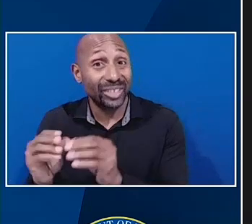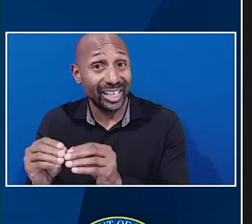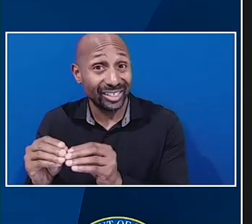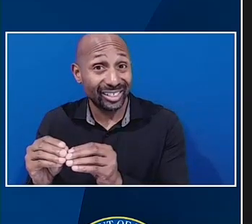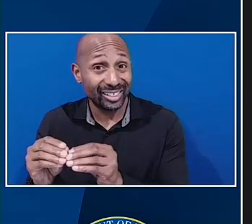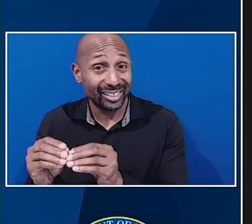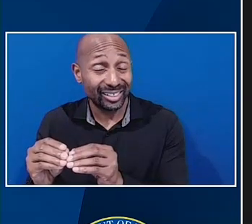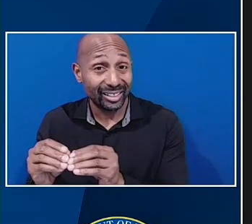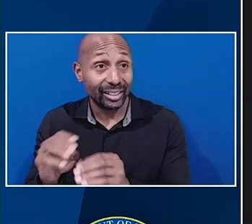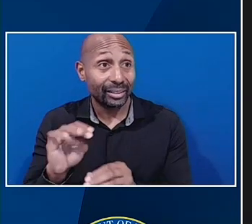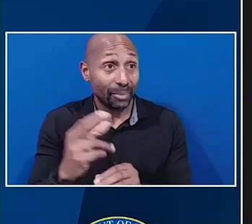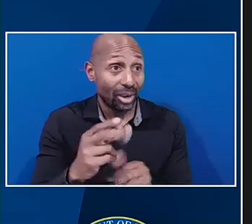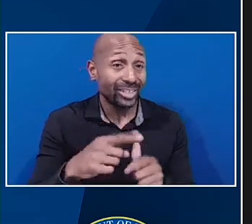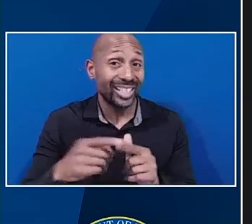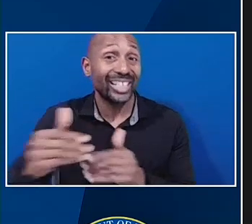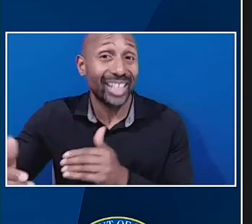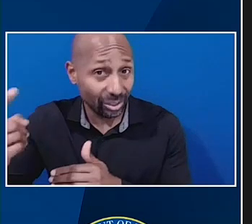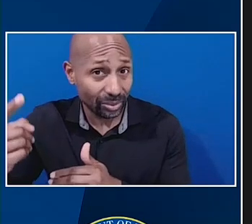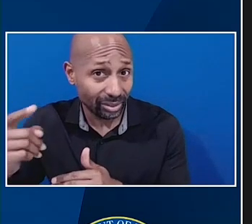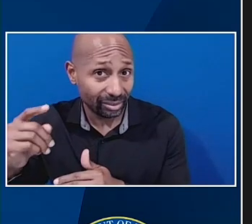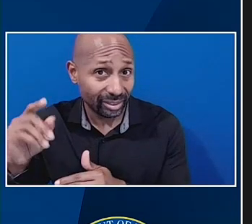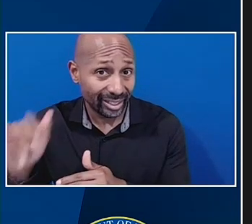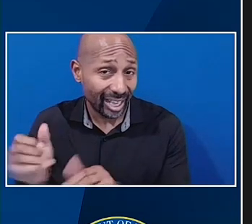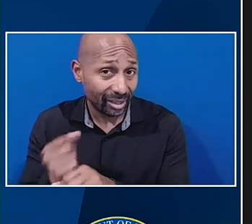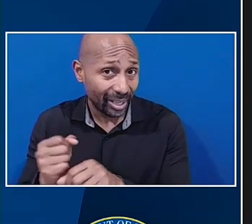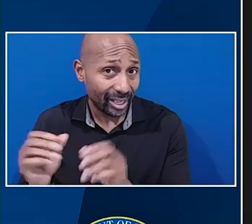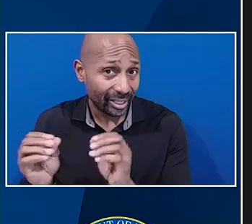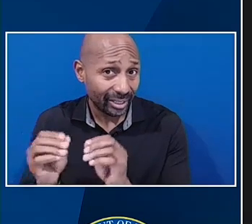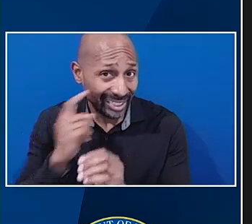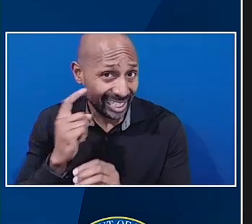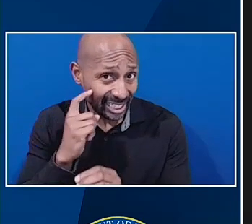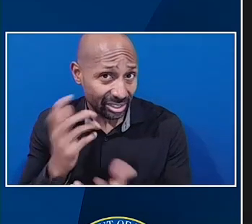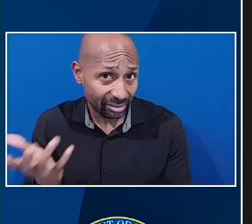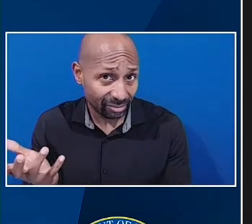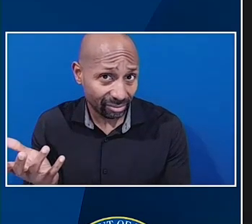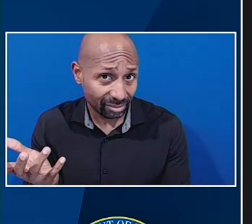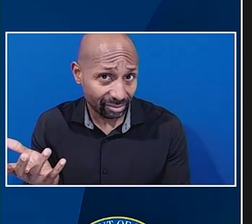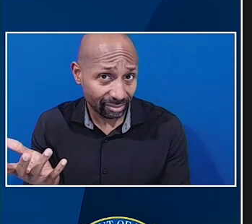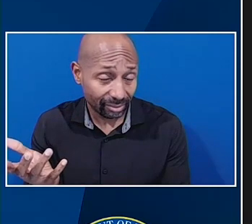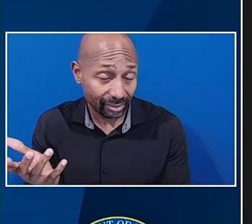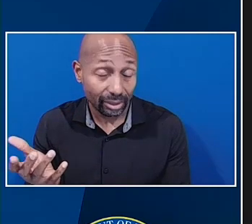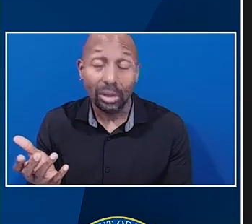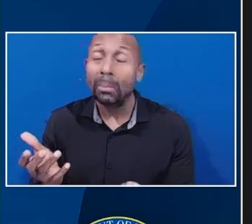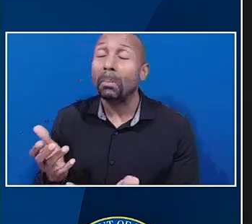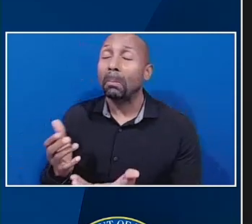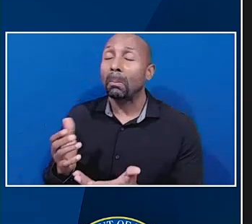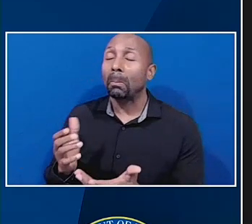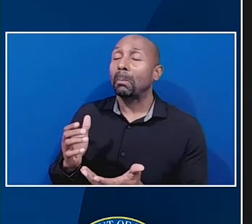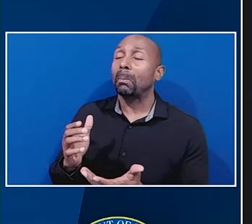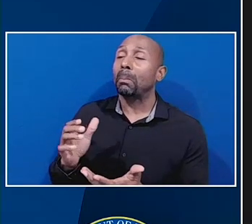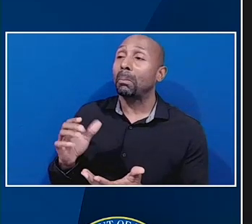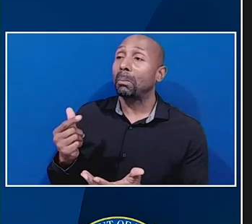You know, I'll let Greg respond to that because there are so many nuances to doing